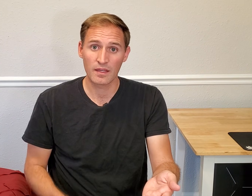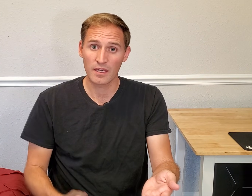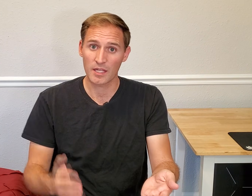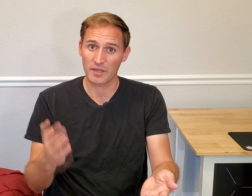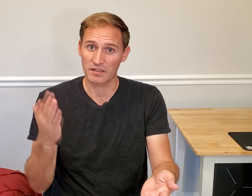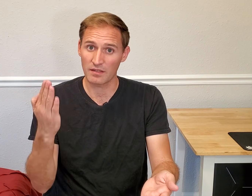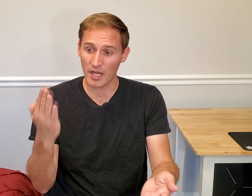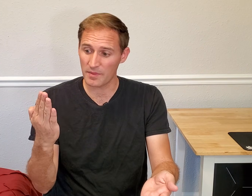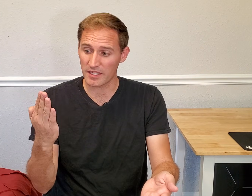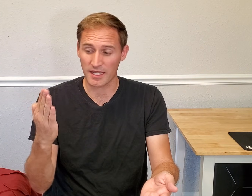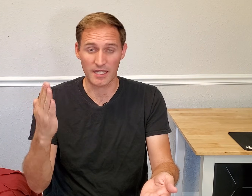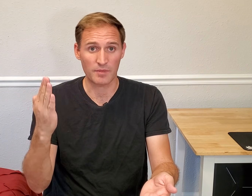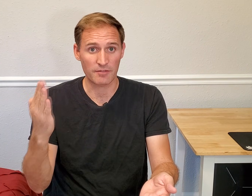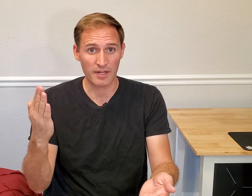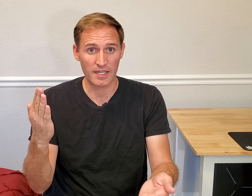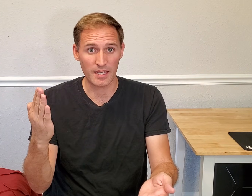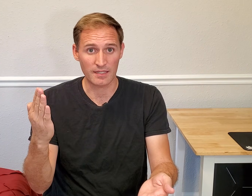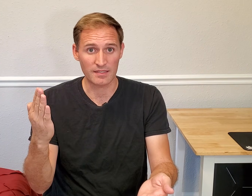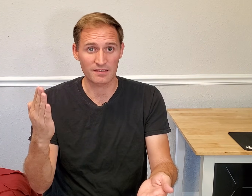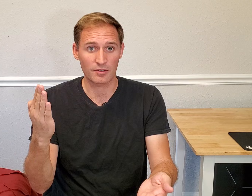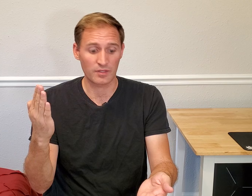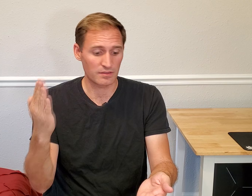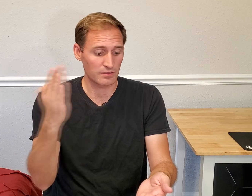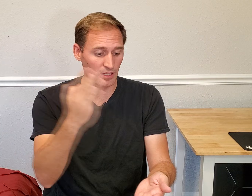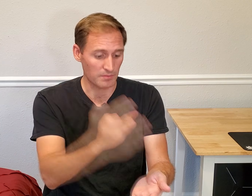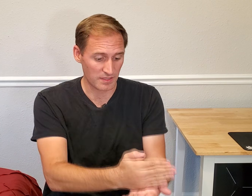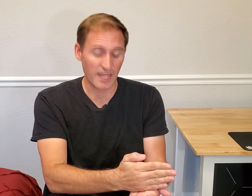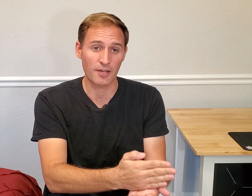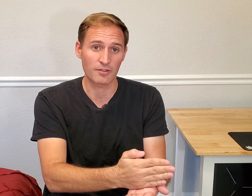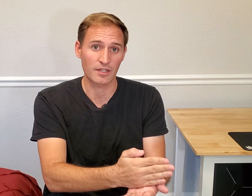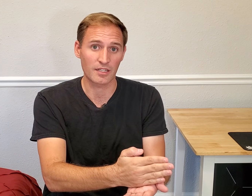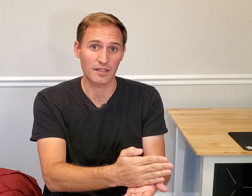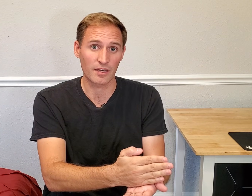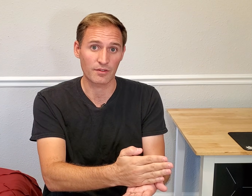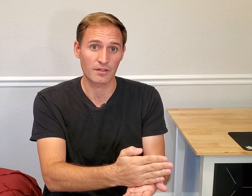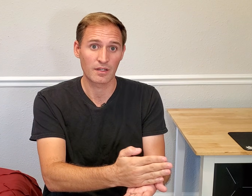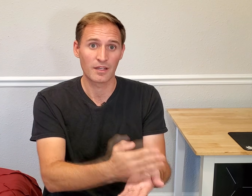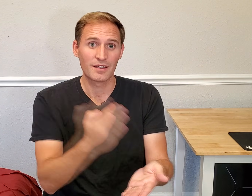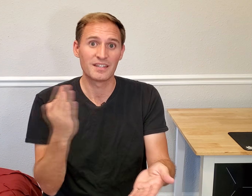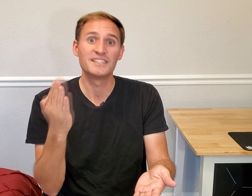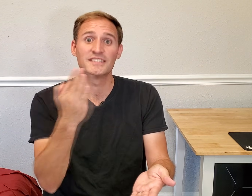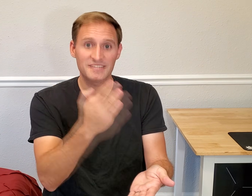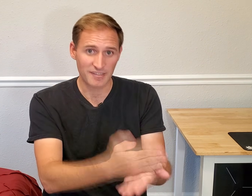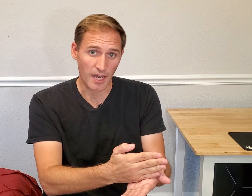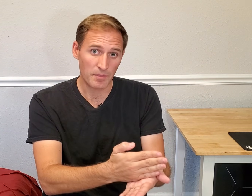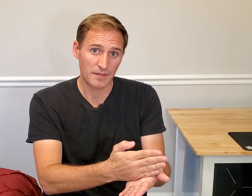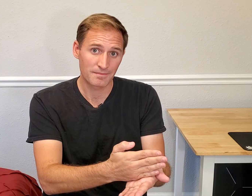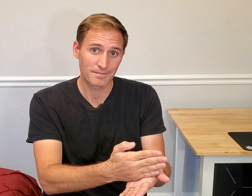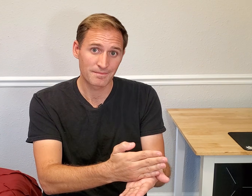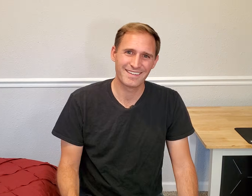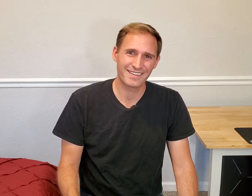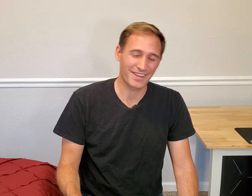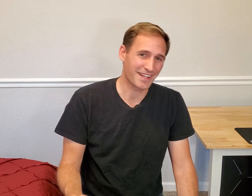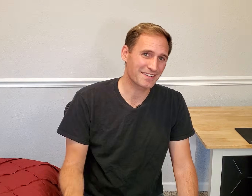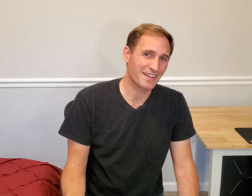my dominant hand my right hand is going to come down on the other. Stop. The next